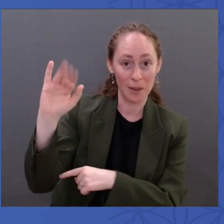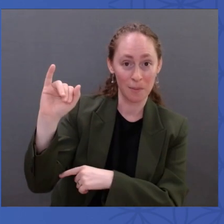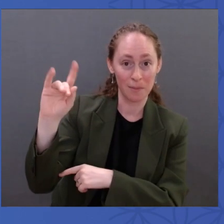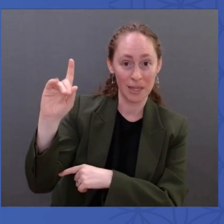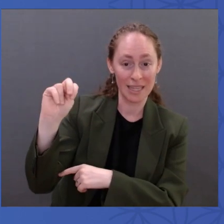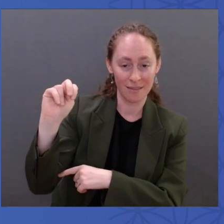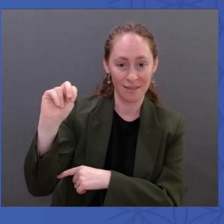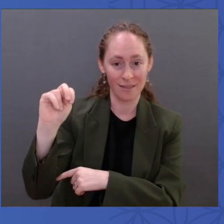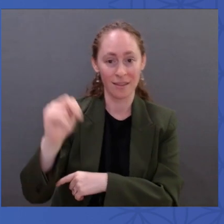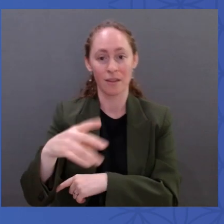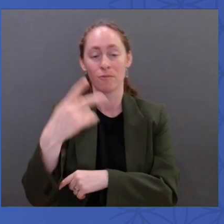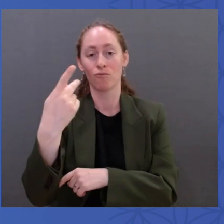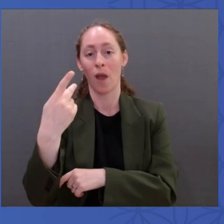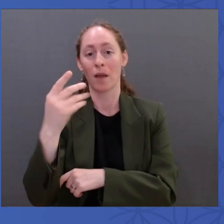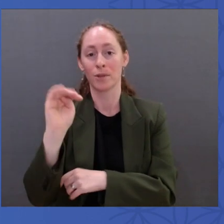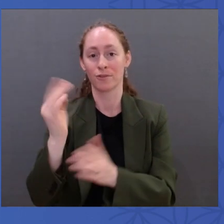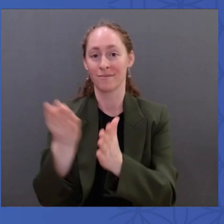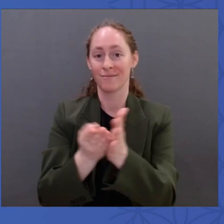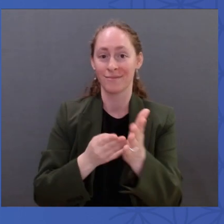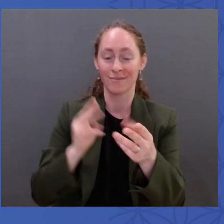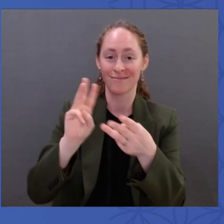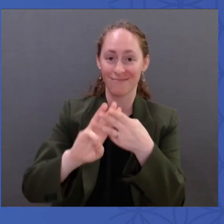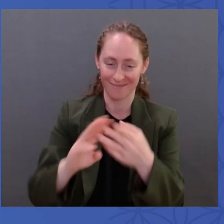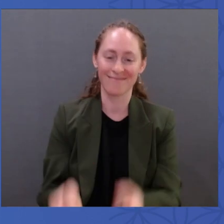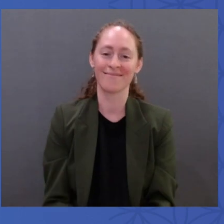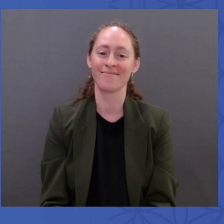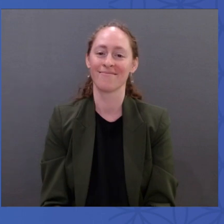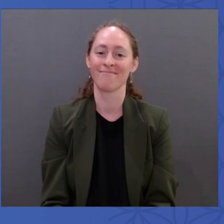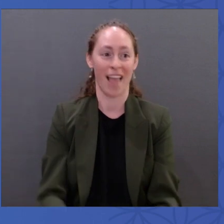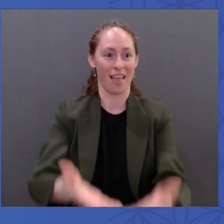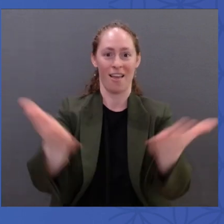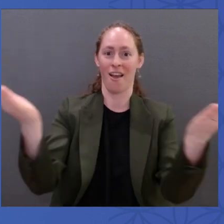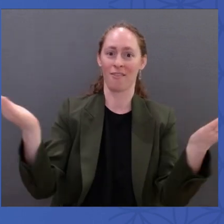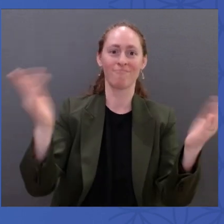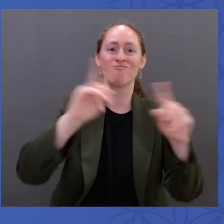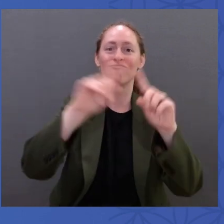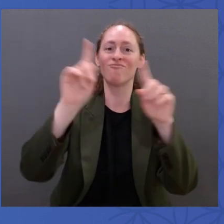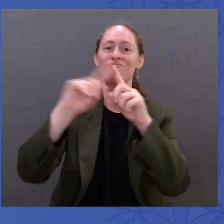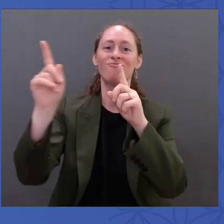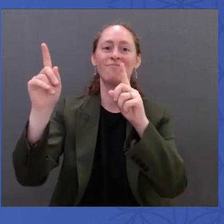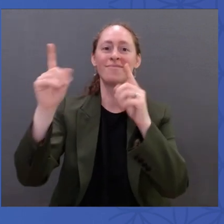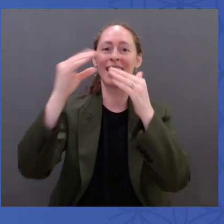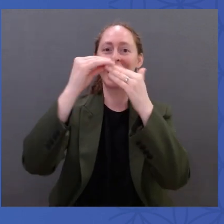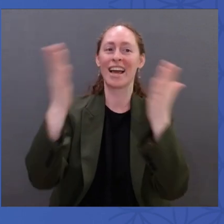and all the leaders who are with us today online.